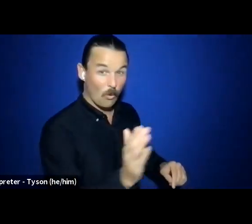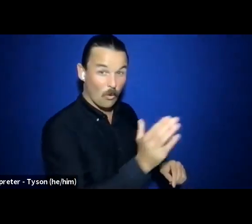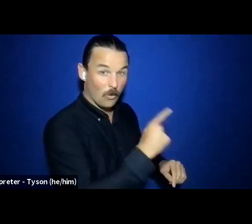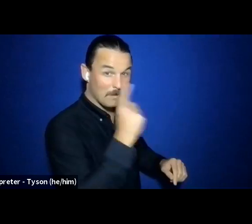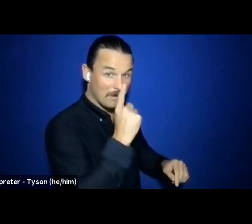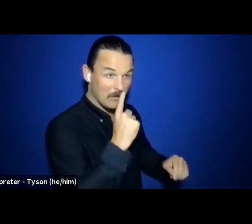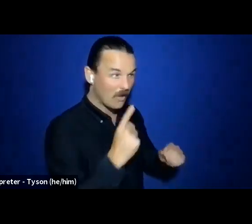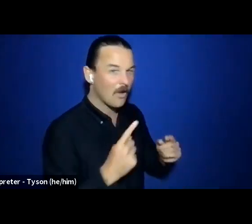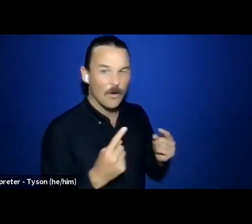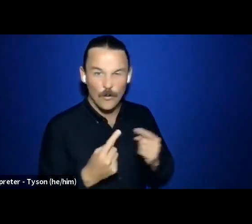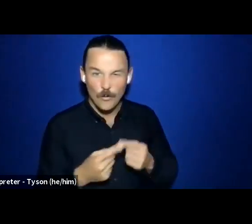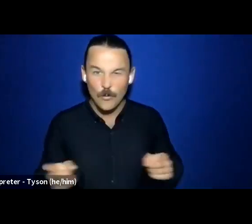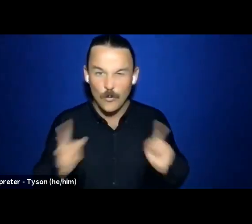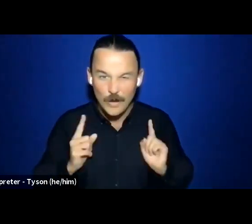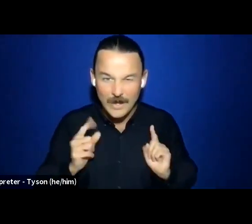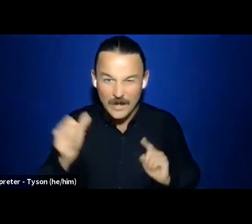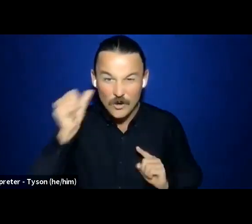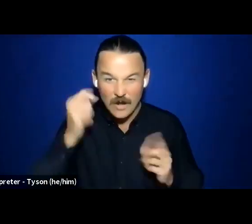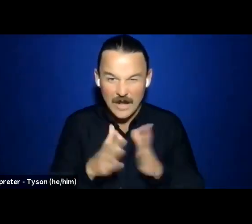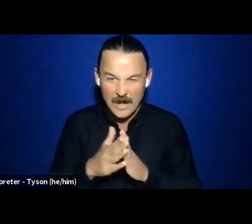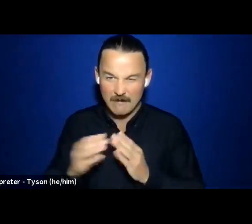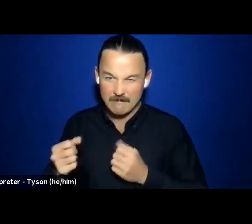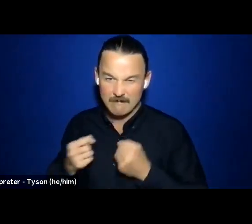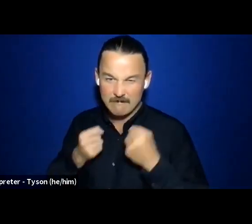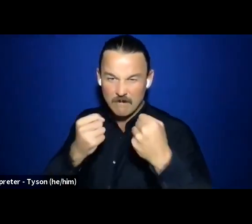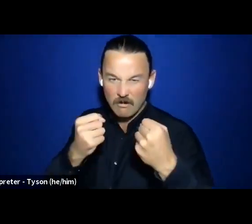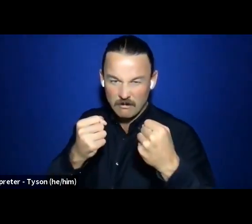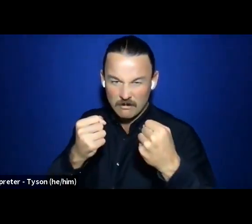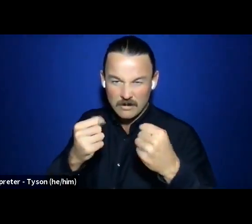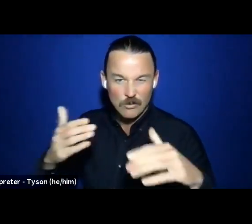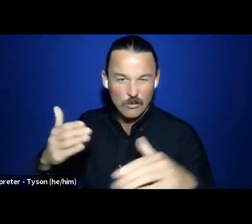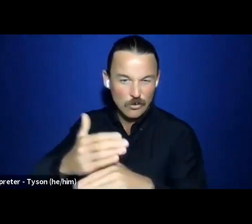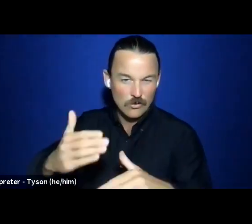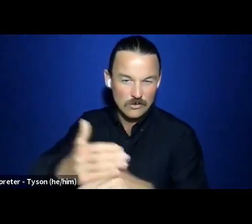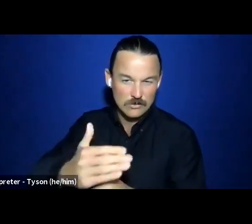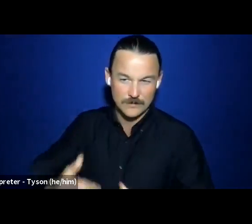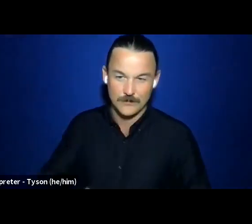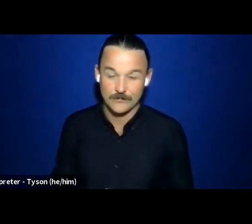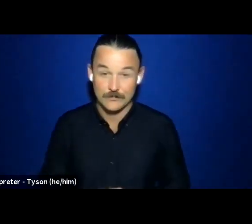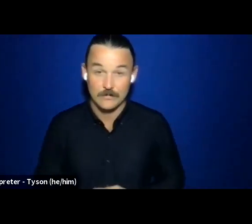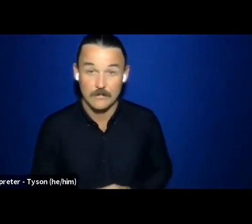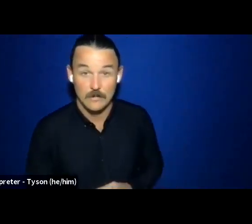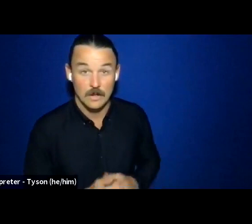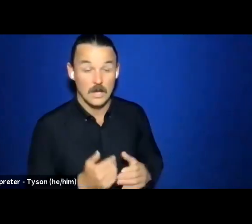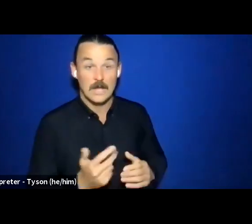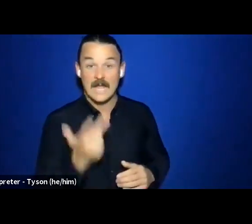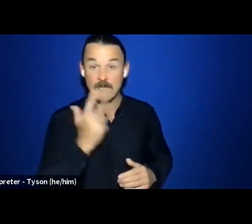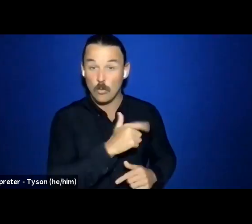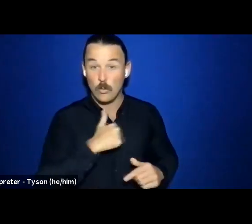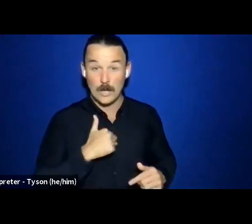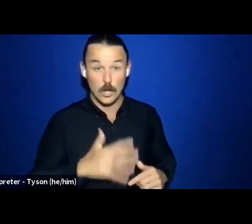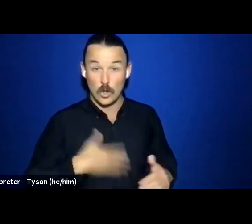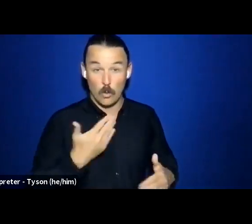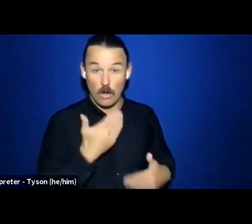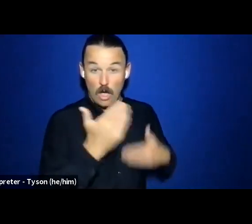of all people. We know how to fight, how we know how to work. enemy the enemy of progress is